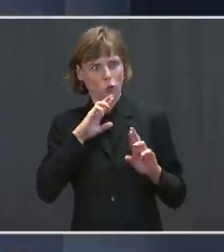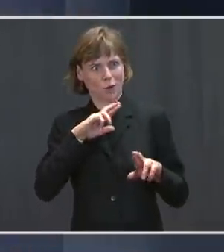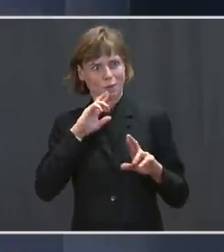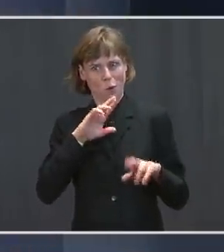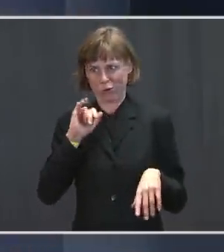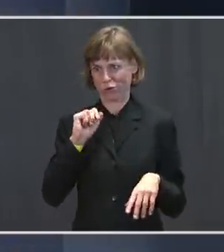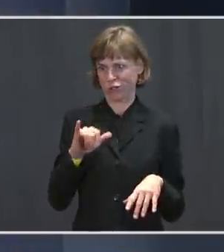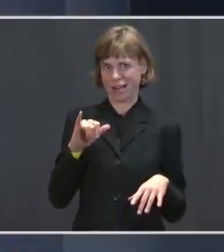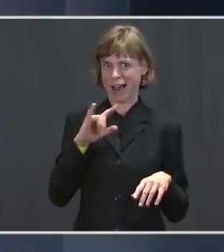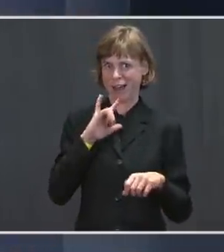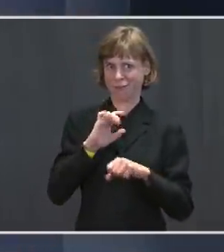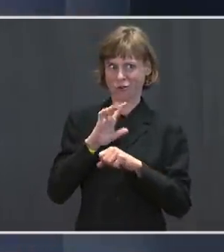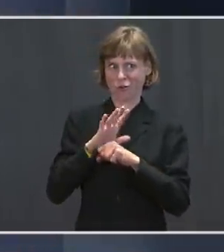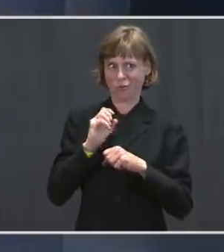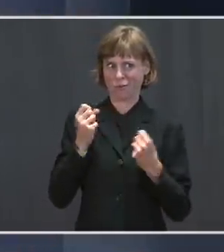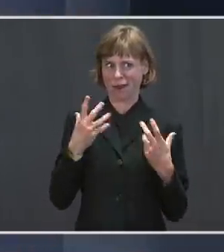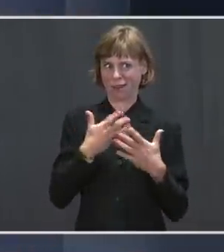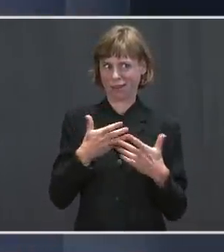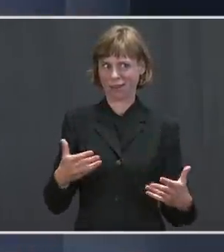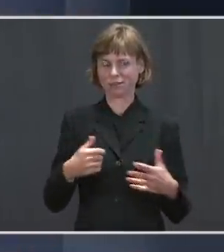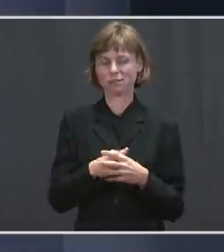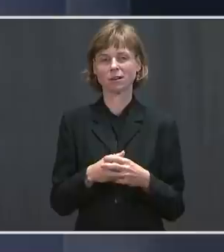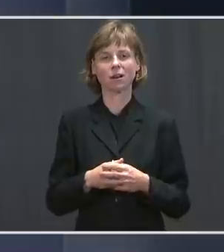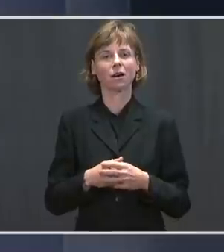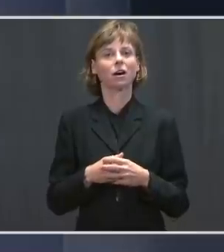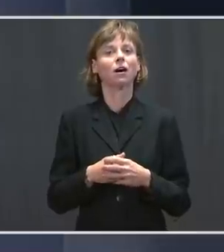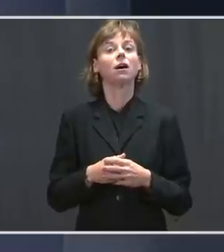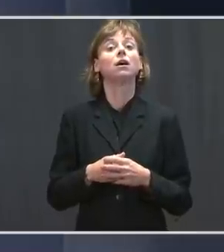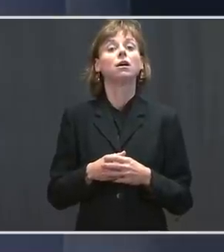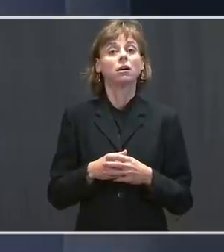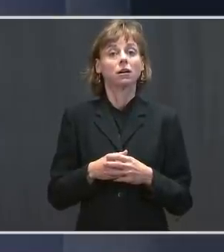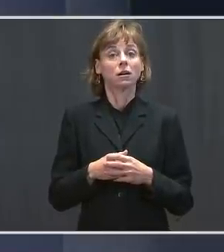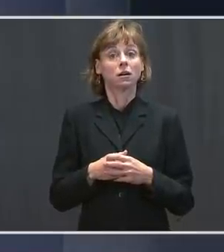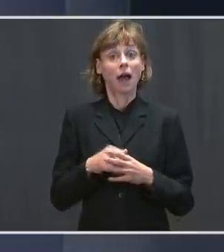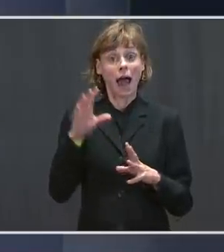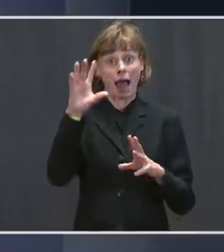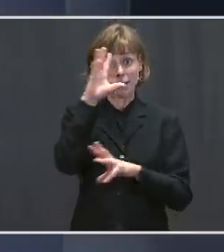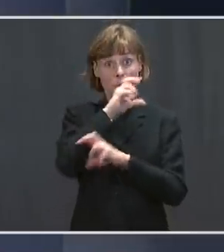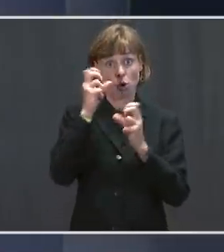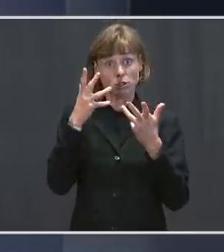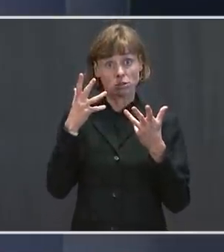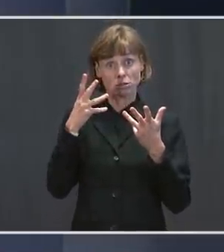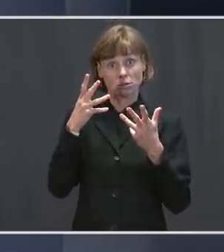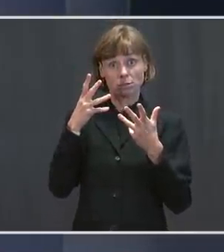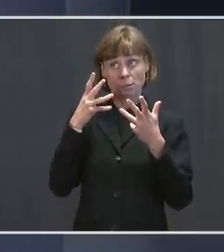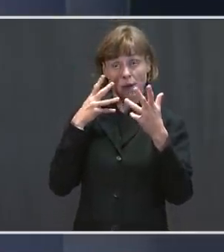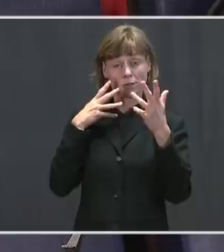Go ahead, Mario. The Press: Thanks Jen. Has the President had been briefed yet from Secretary Yellen's meeting this morning